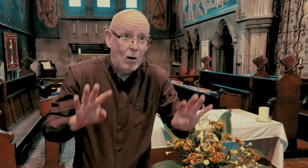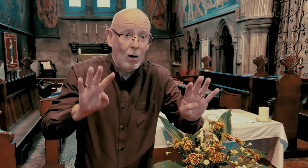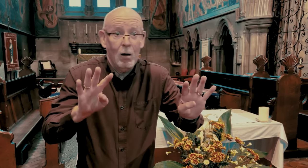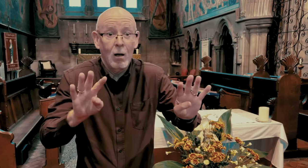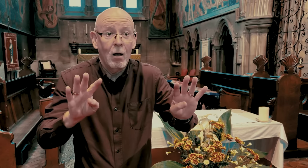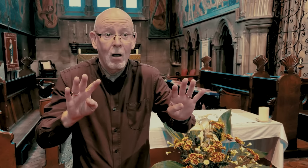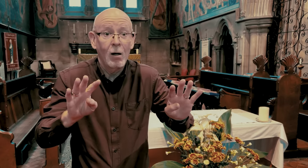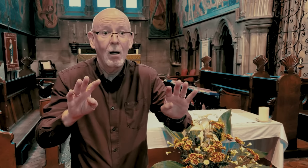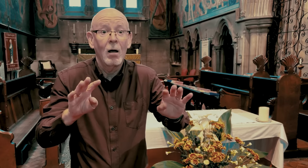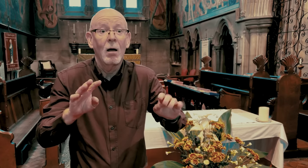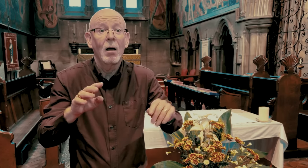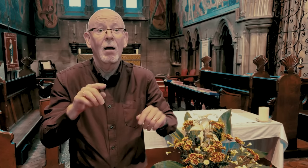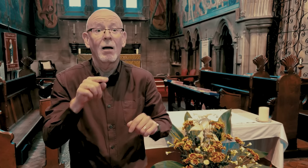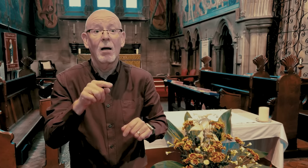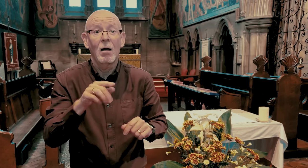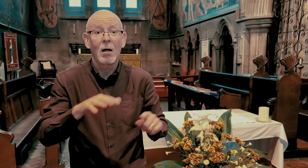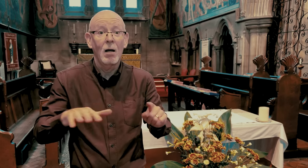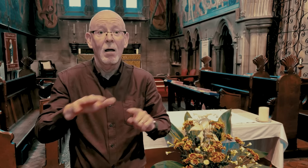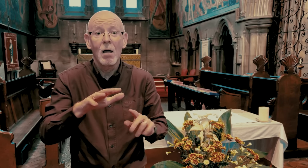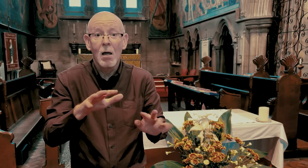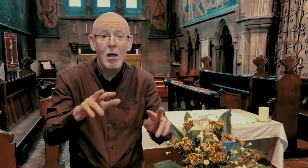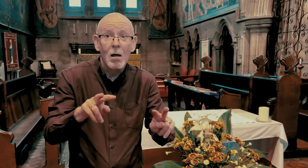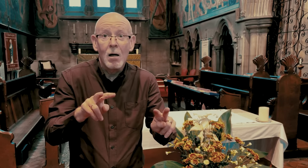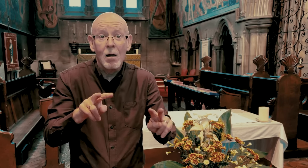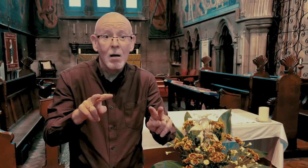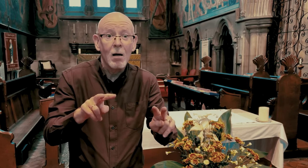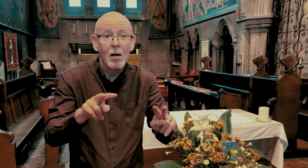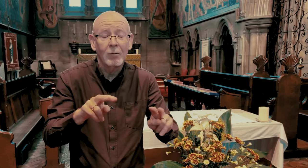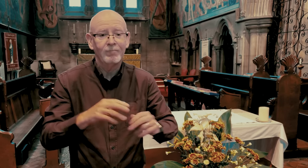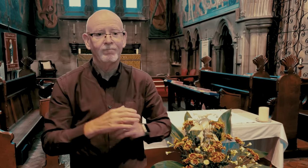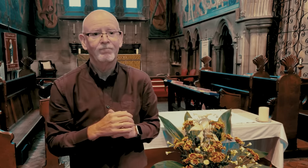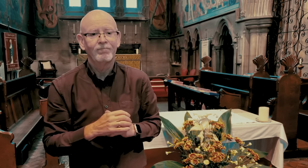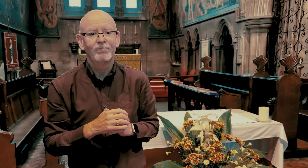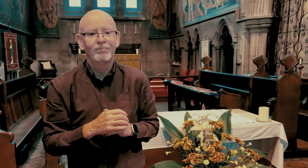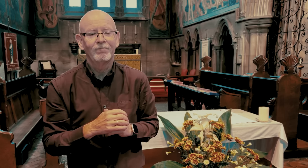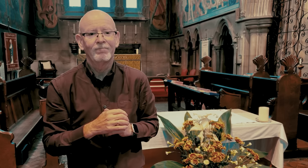And when he opened it, all the people stood up.